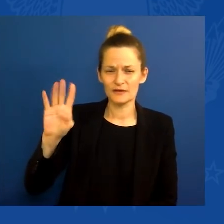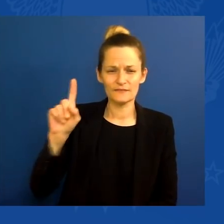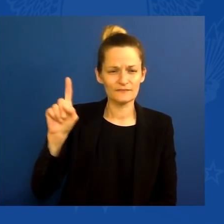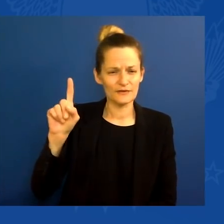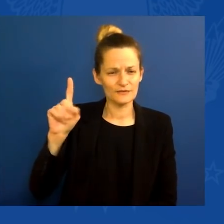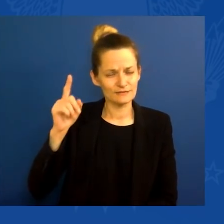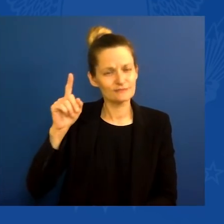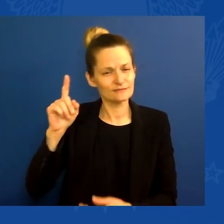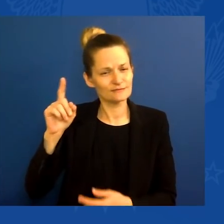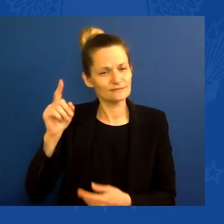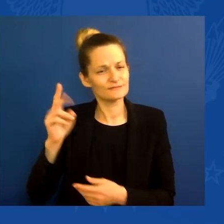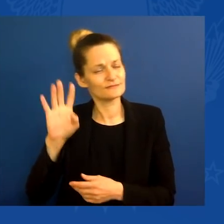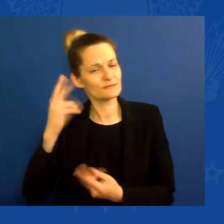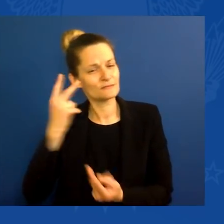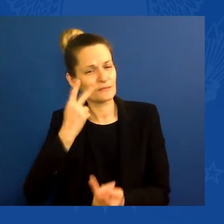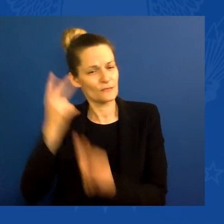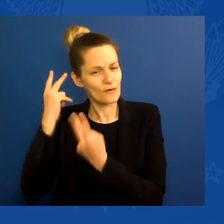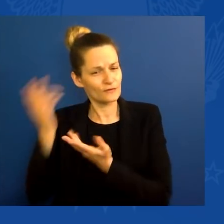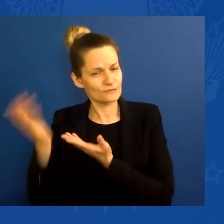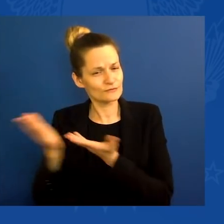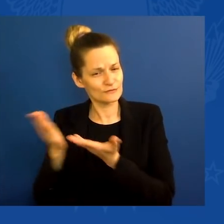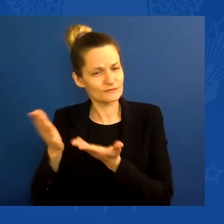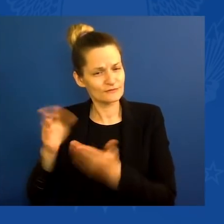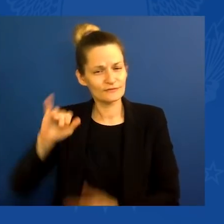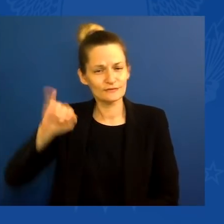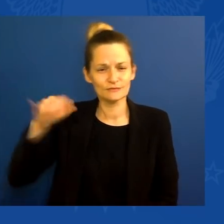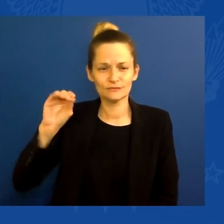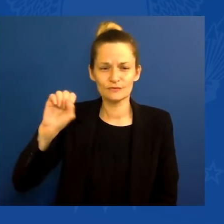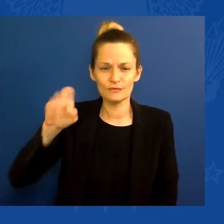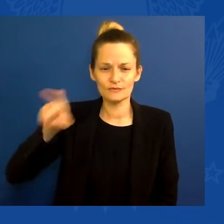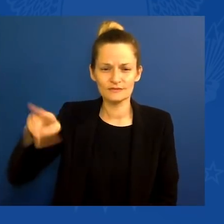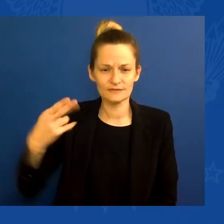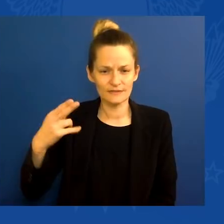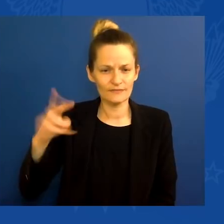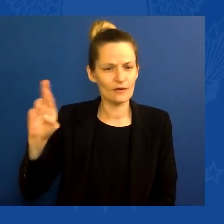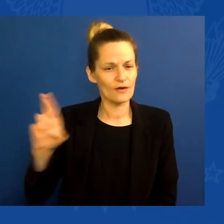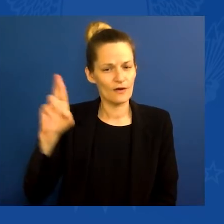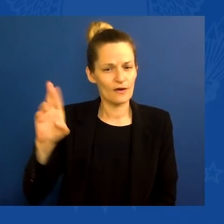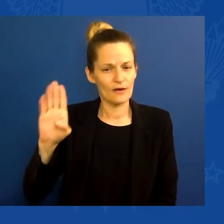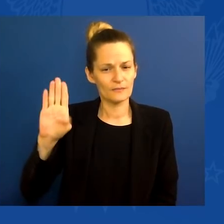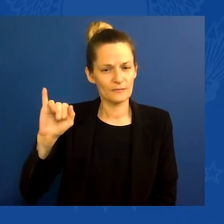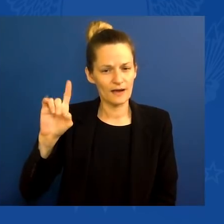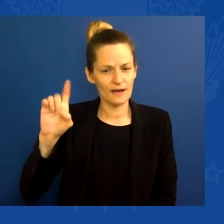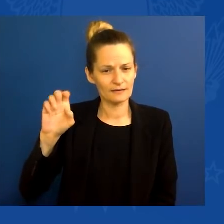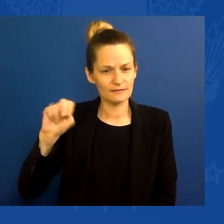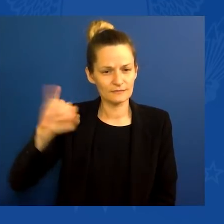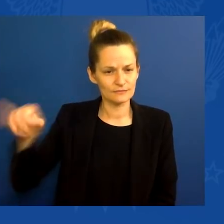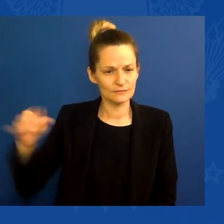The president of the united states since the formation of this. Now this memorial service. Every president has attended